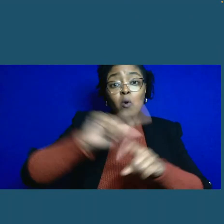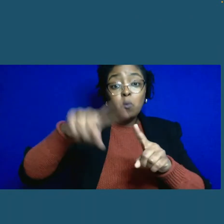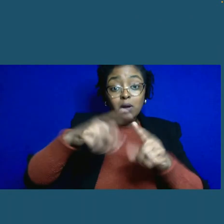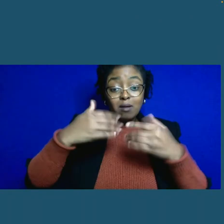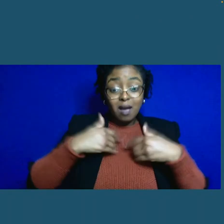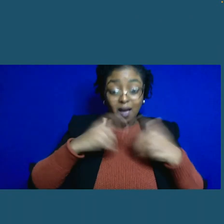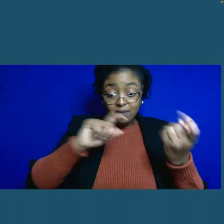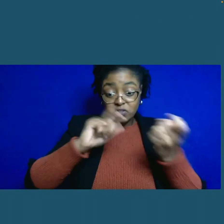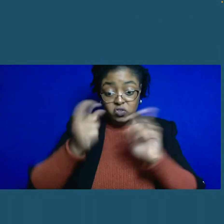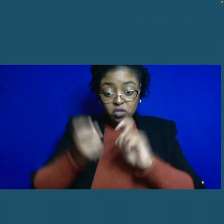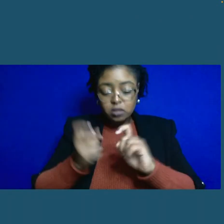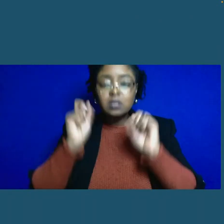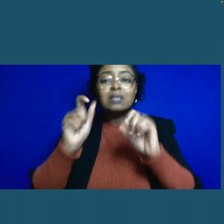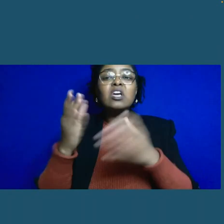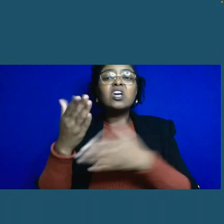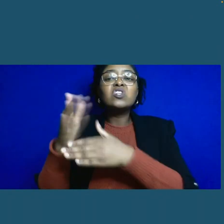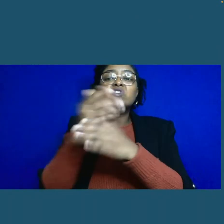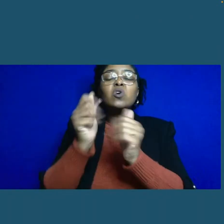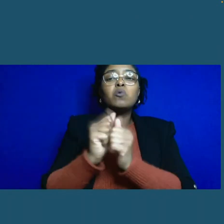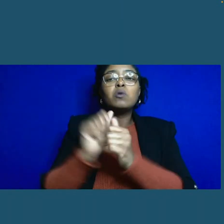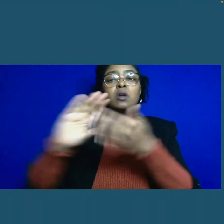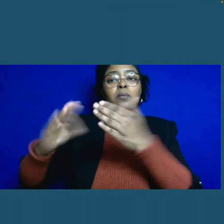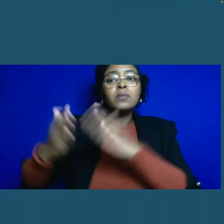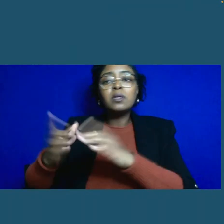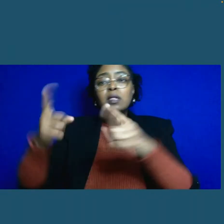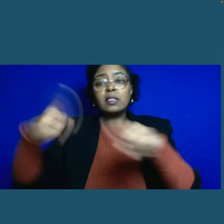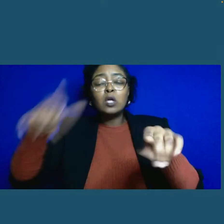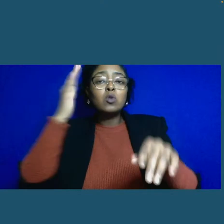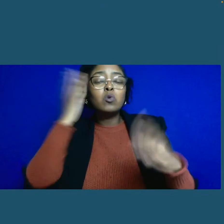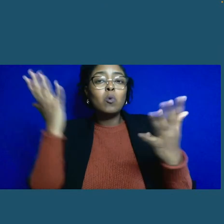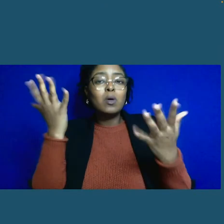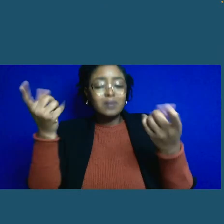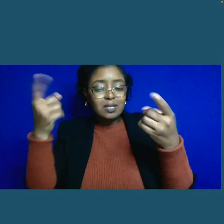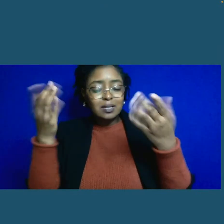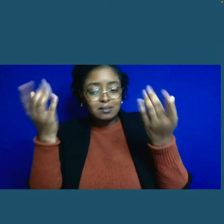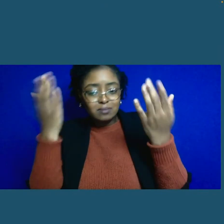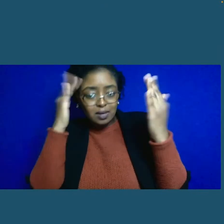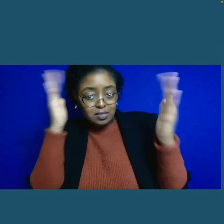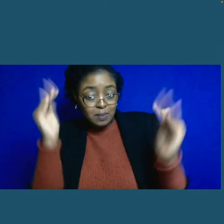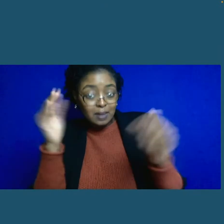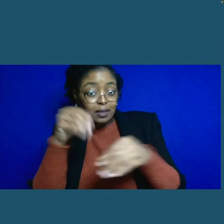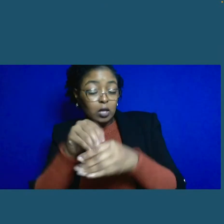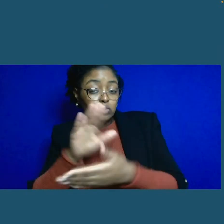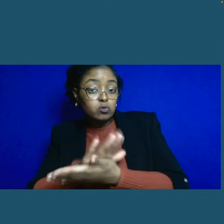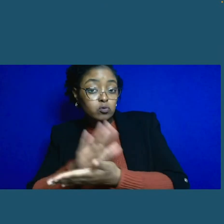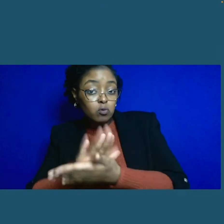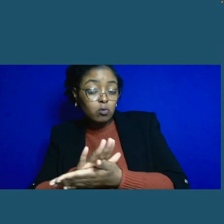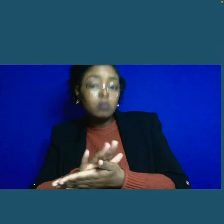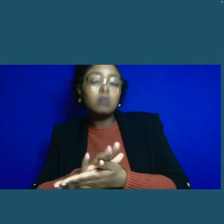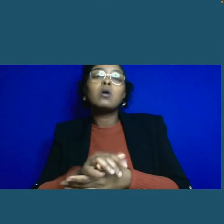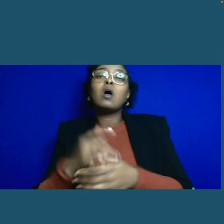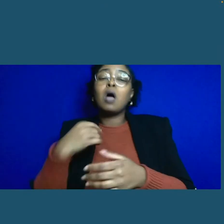working on? So that we could share without community? at are the immediate changes they should expect to see in the